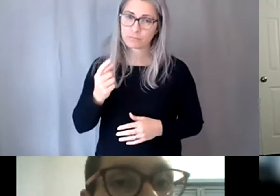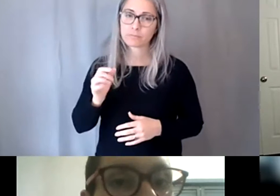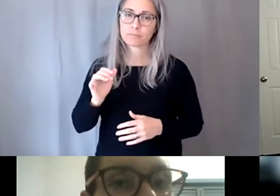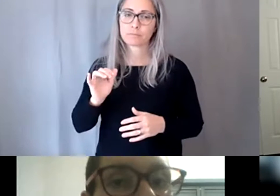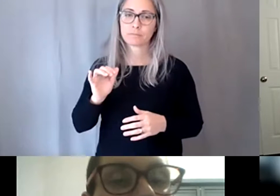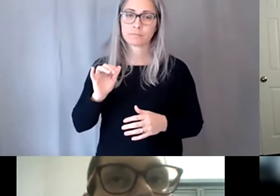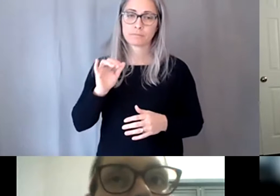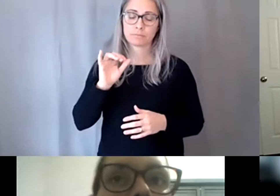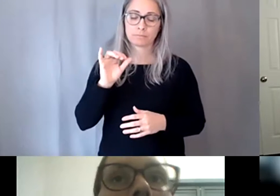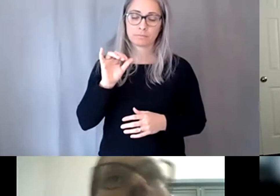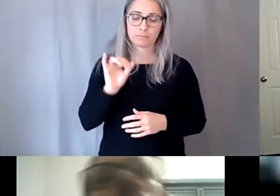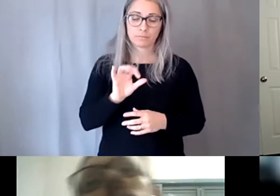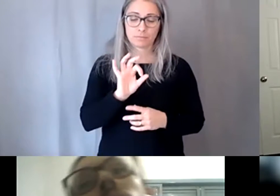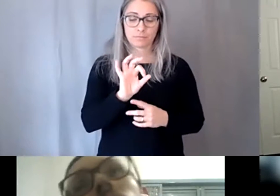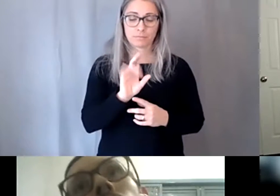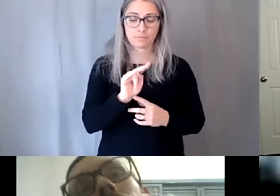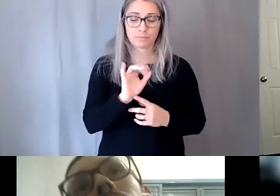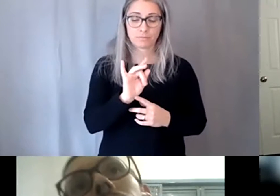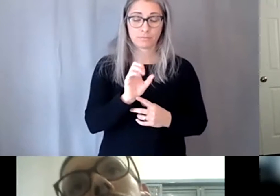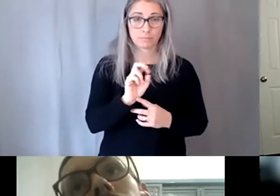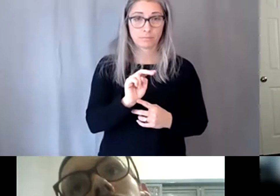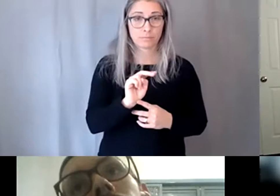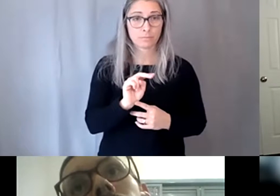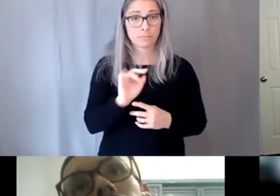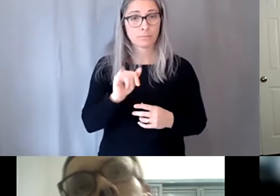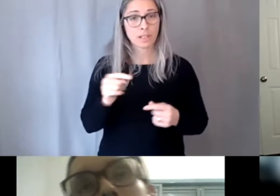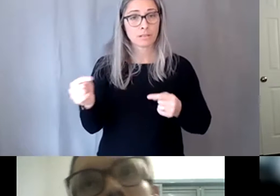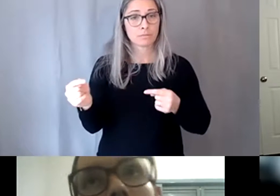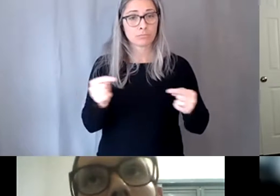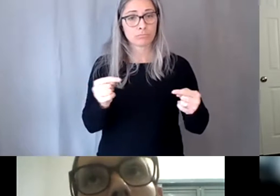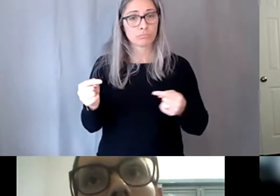in Brazil